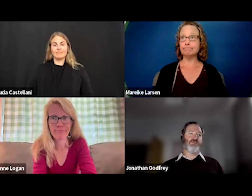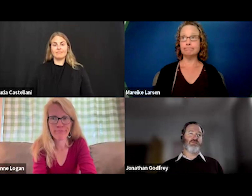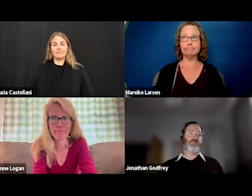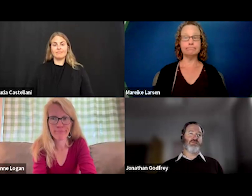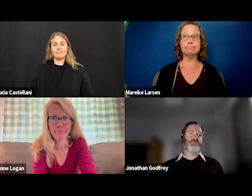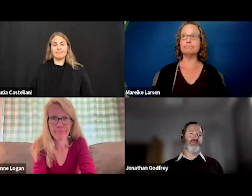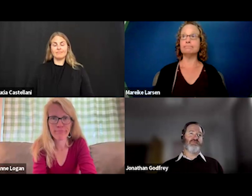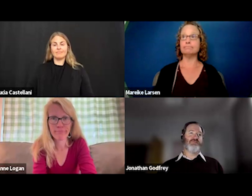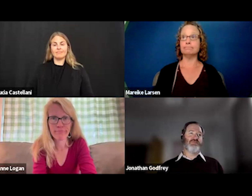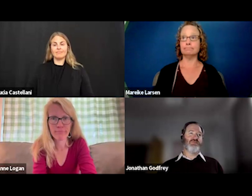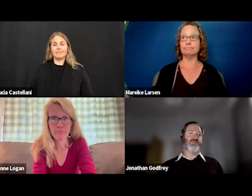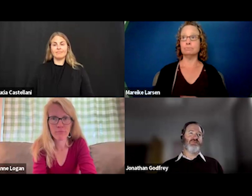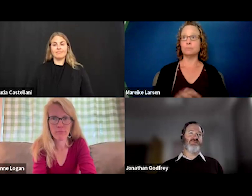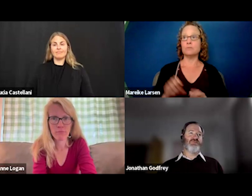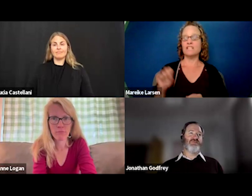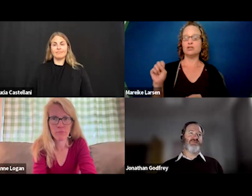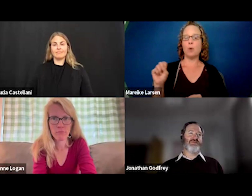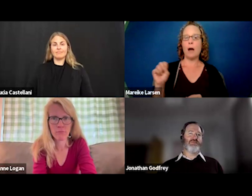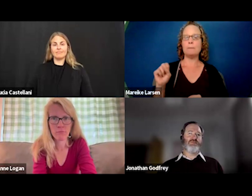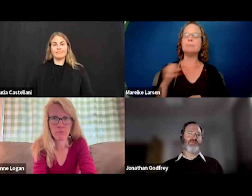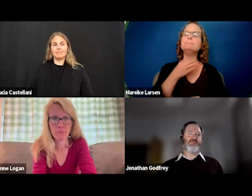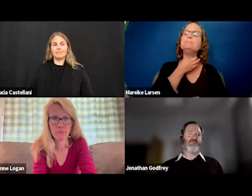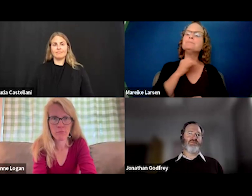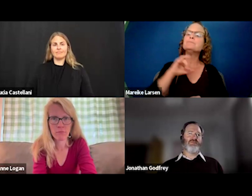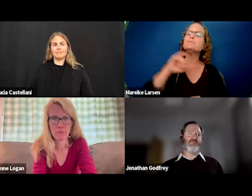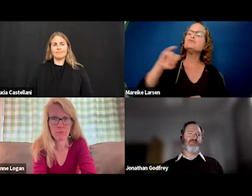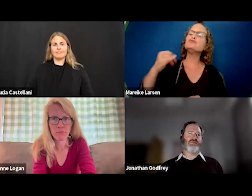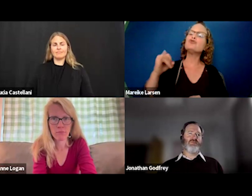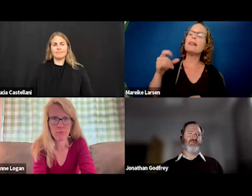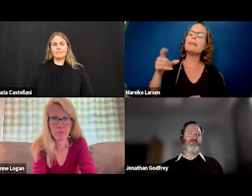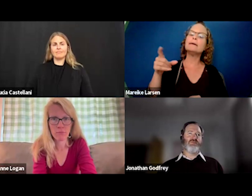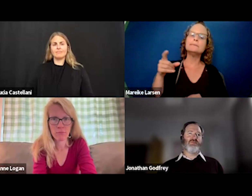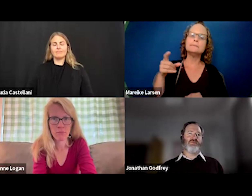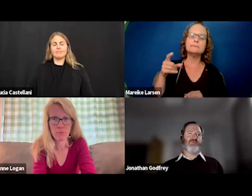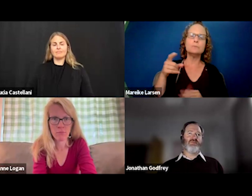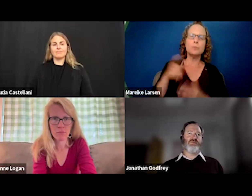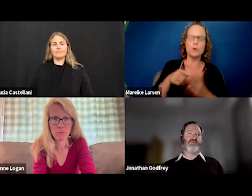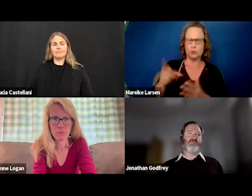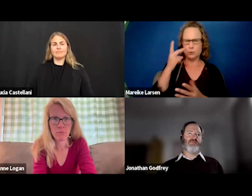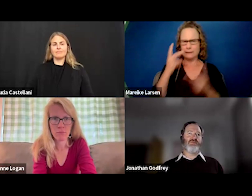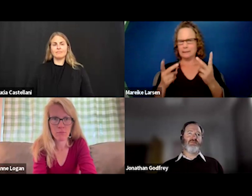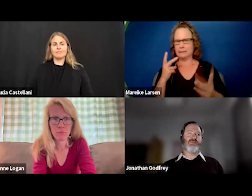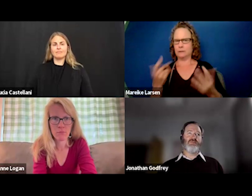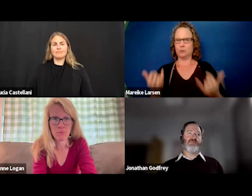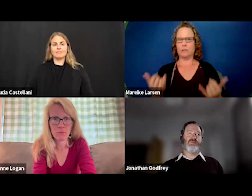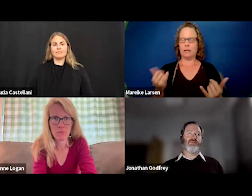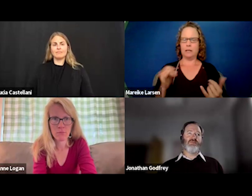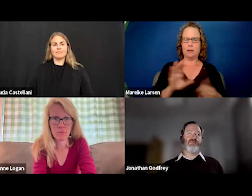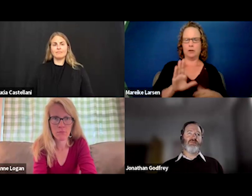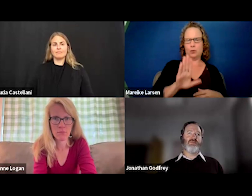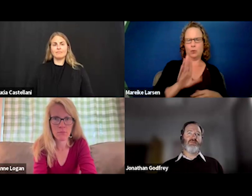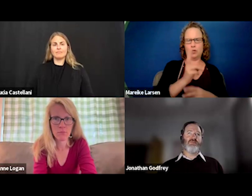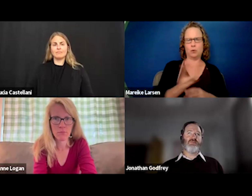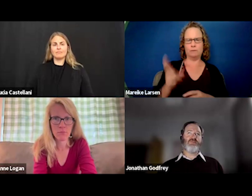And I'm wondering, Jonathan, just reflecting on what you see today at your university, any thoughts